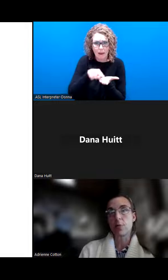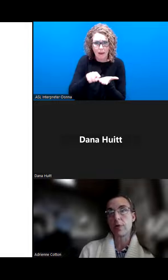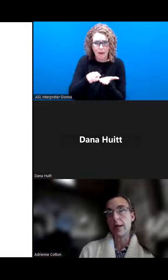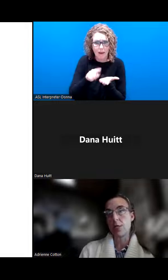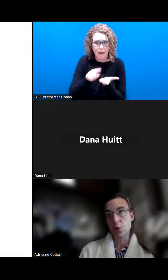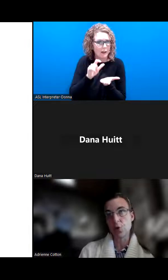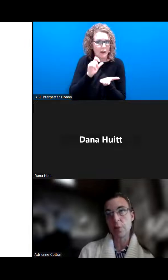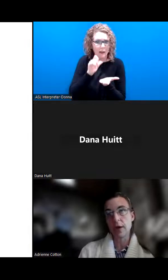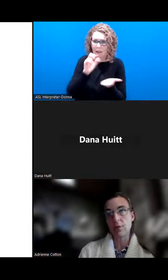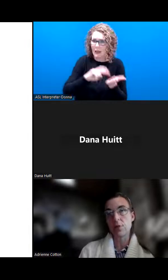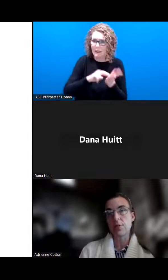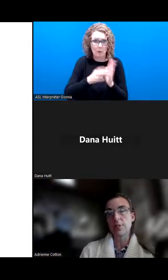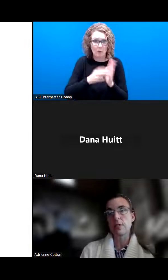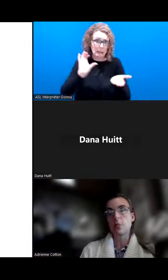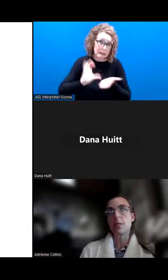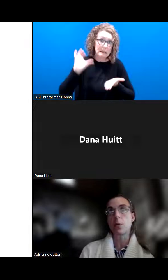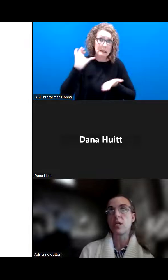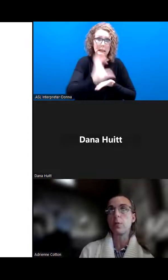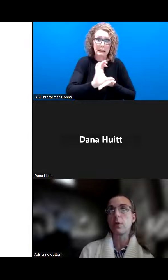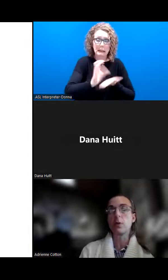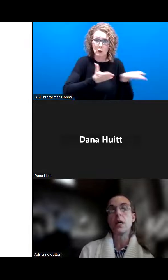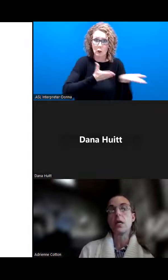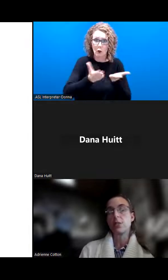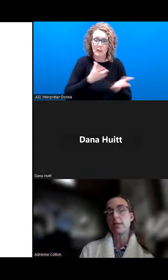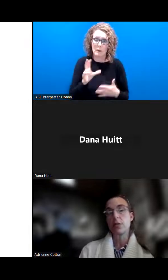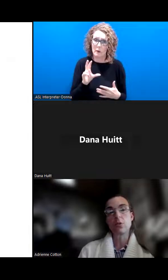. We also tend to run into the perception that caregivers are not